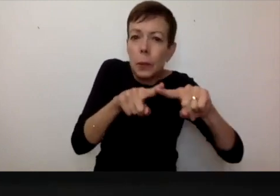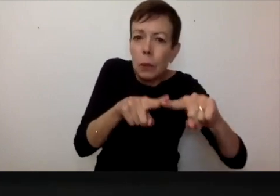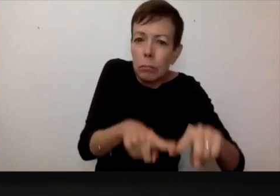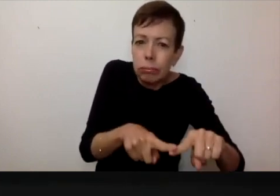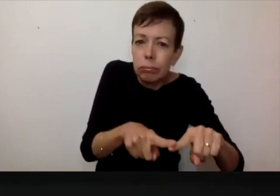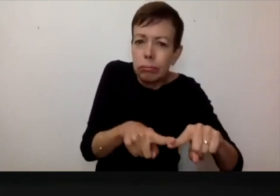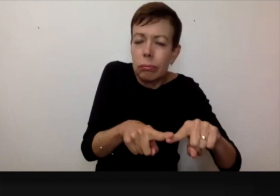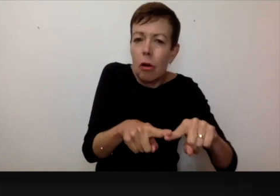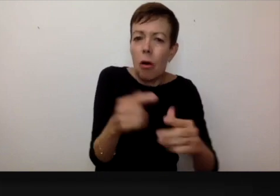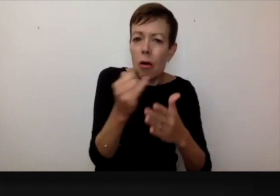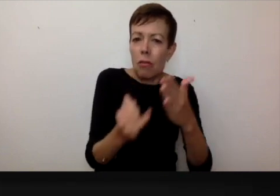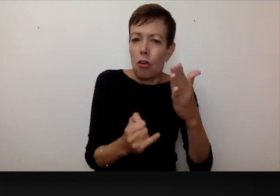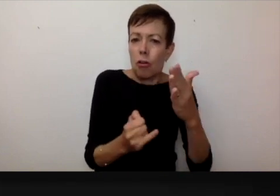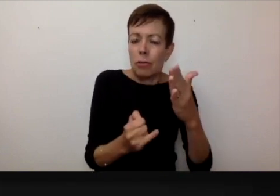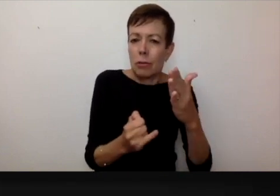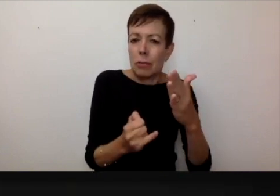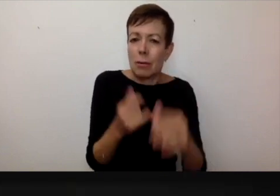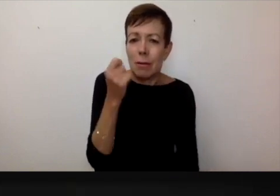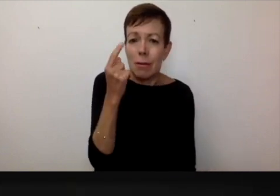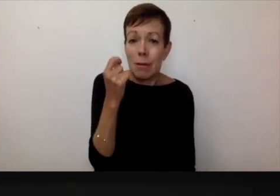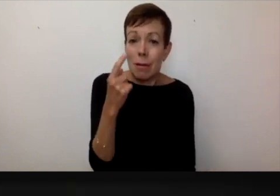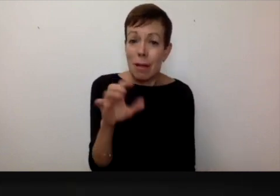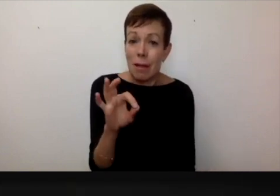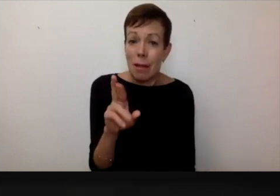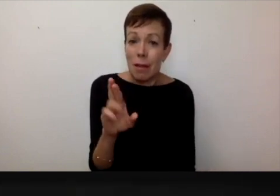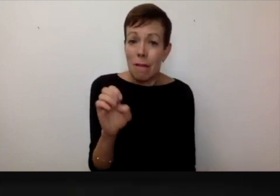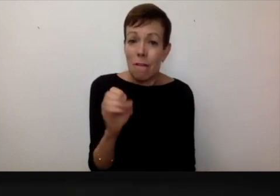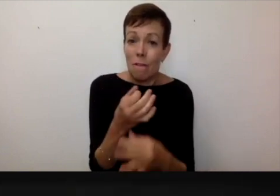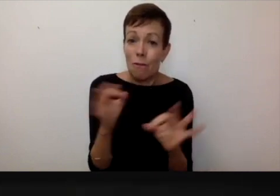support of the arts so that canadians can access the voice